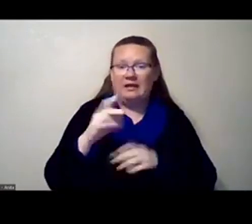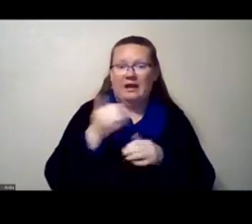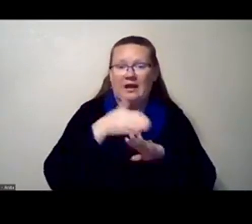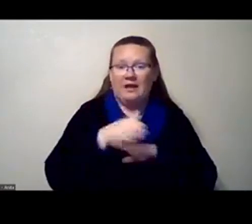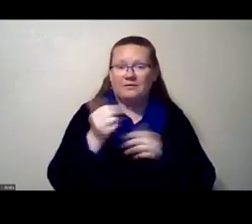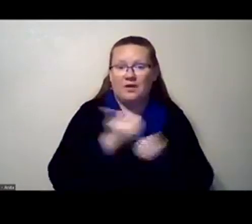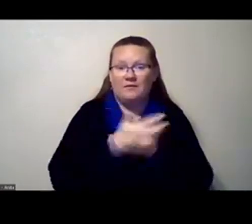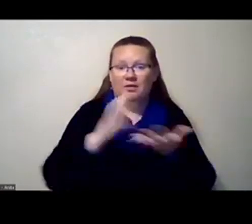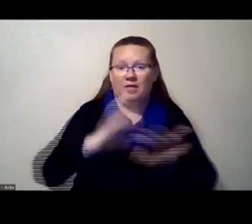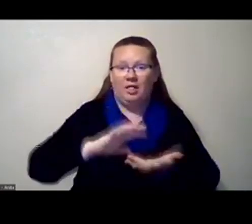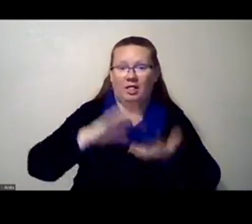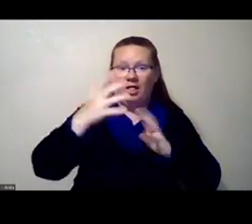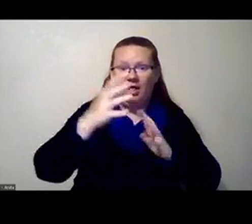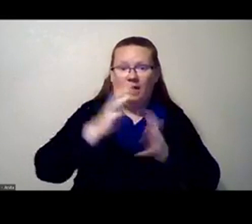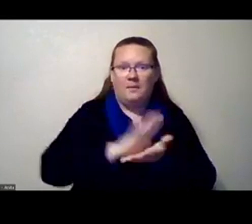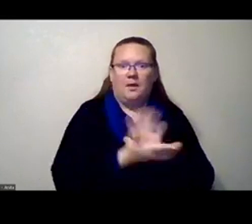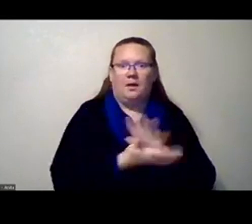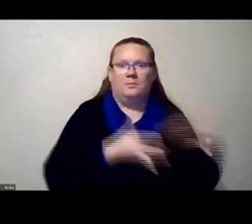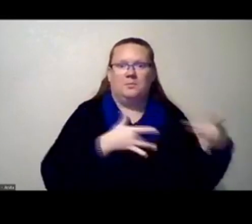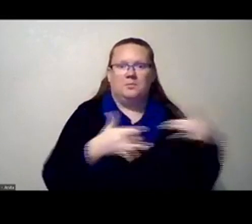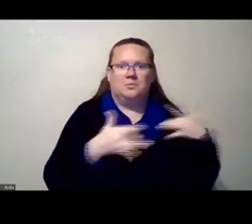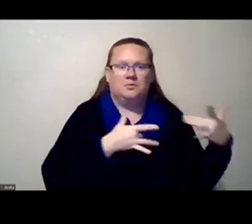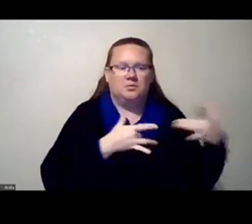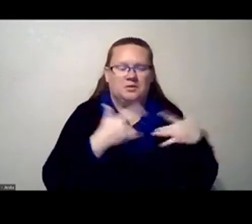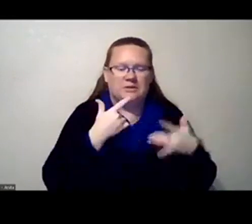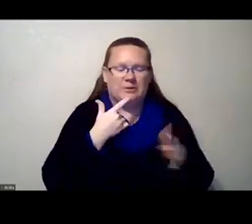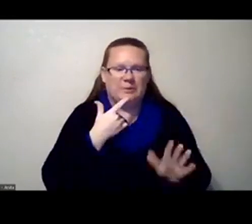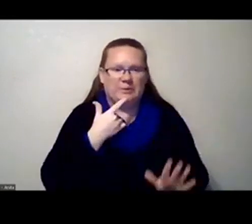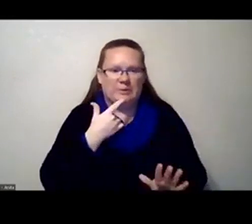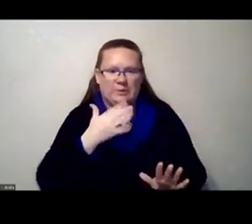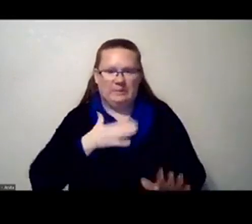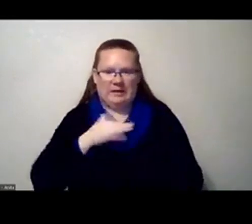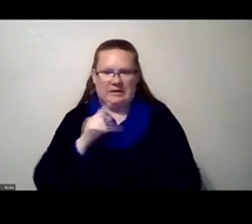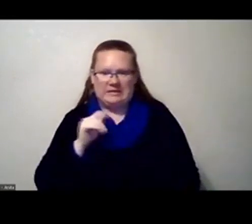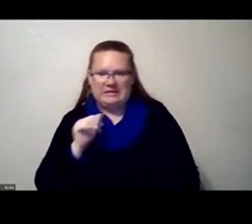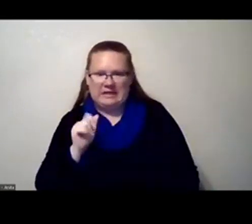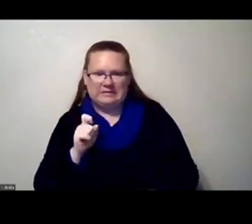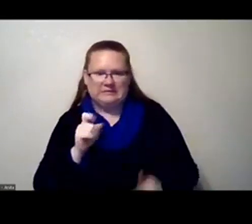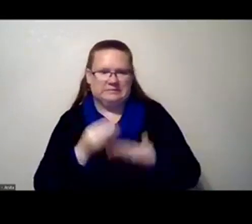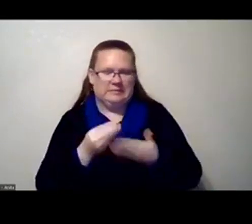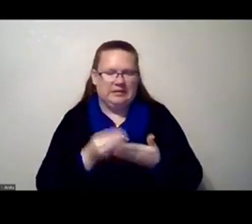became concerned about how his or her tax money might be spent.